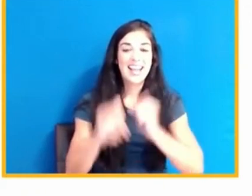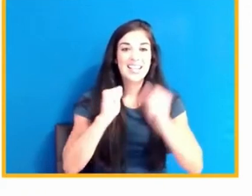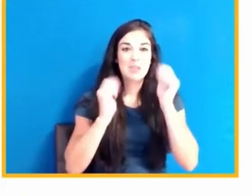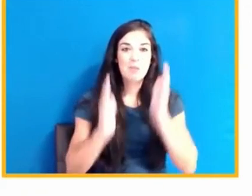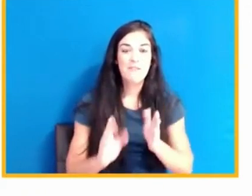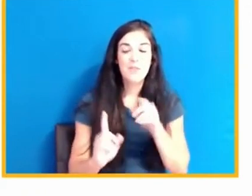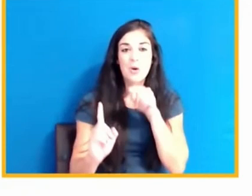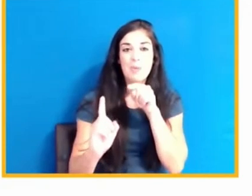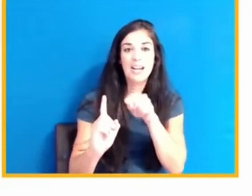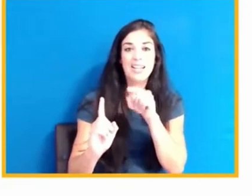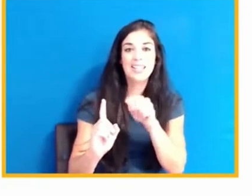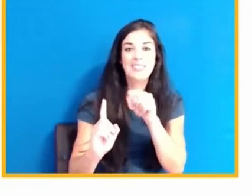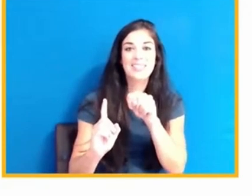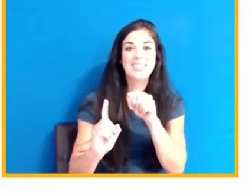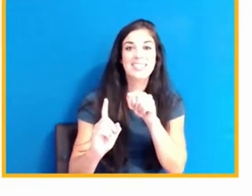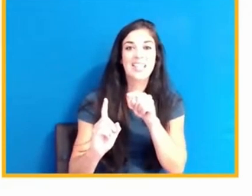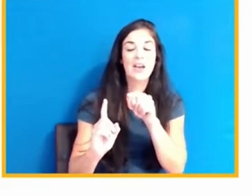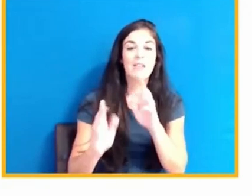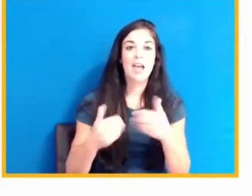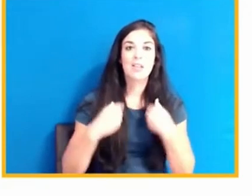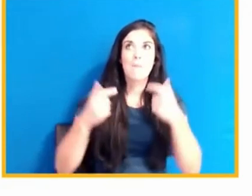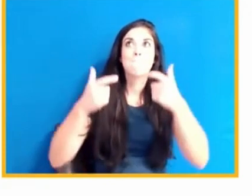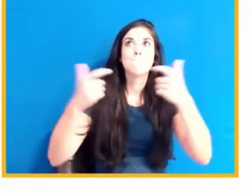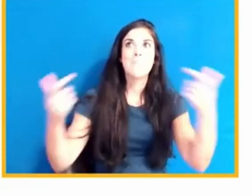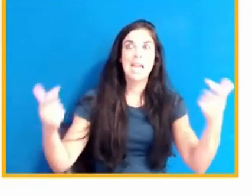a smol pup but with some very big moves.